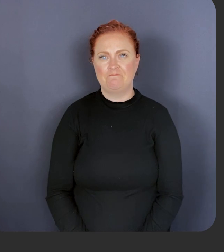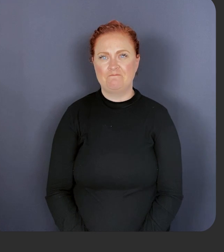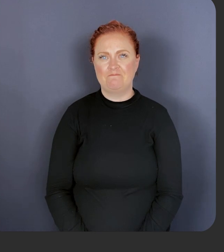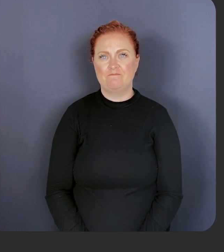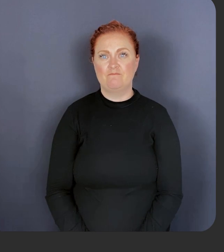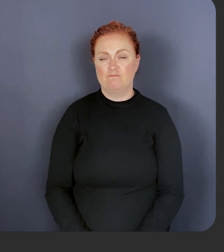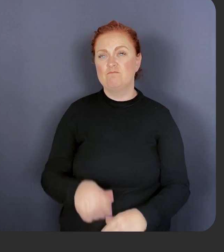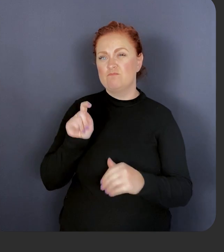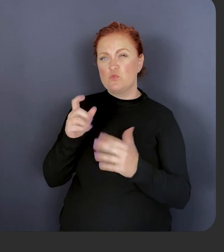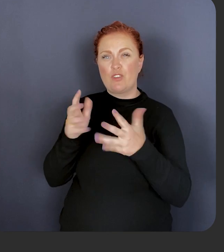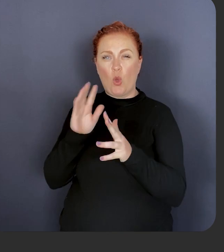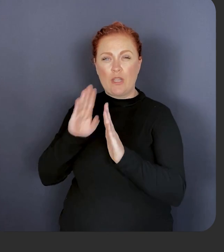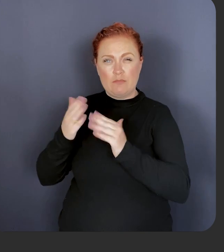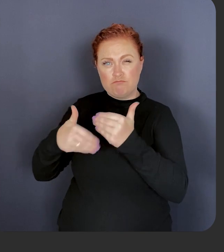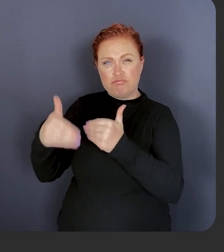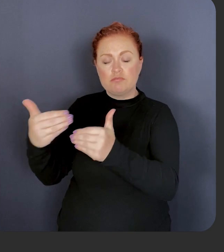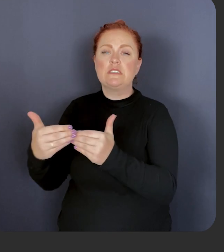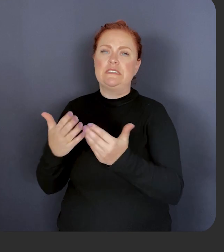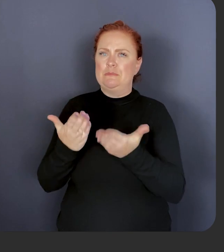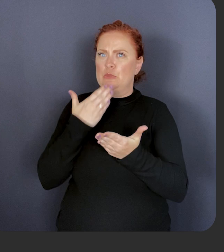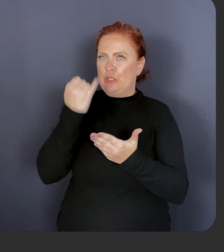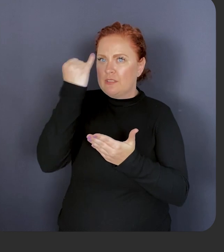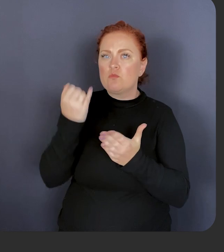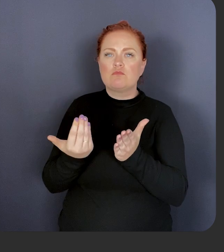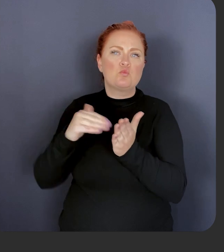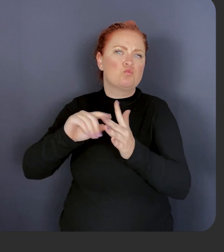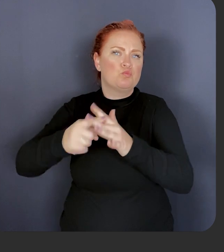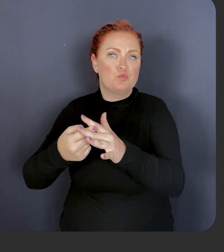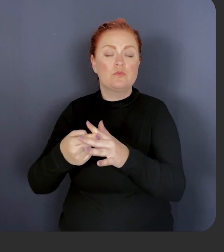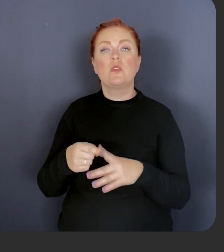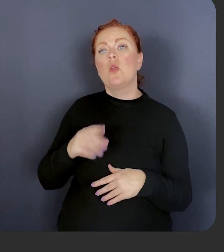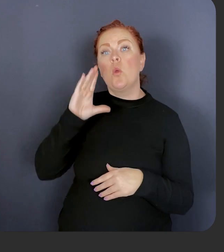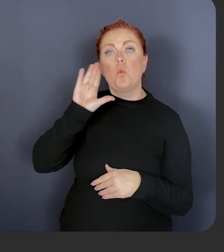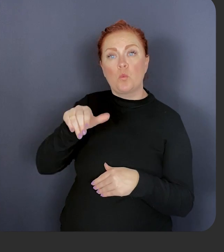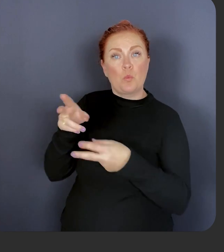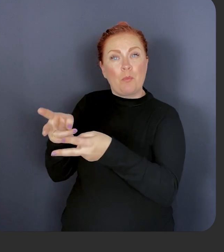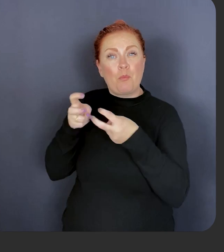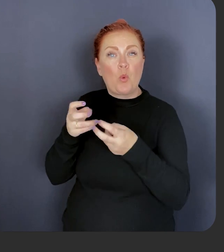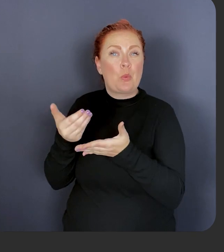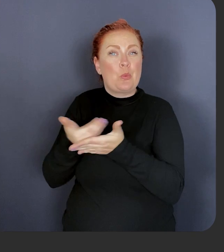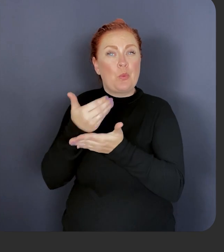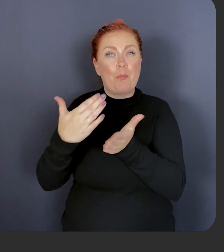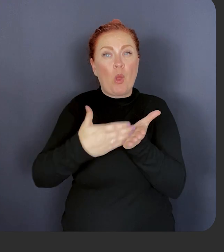It should have recompiled, but we might want to restart. When we import a new module, I always